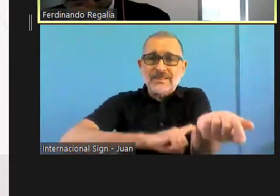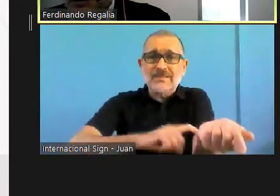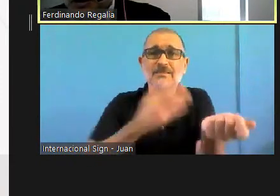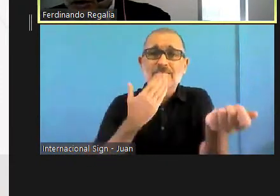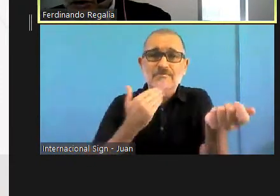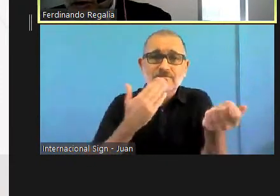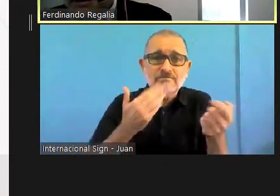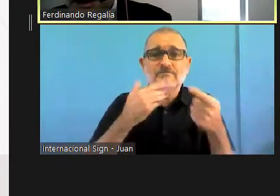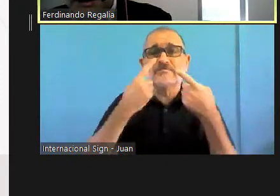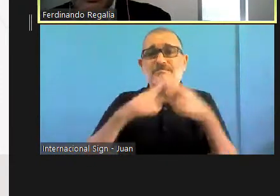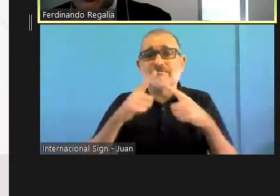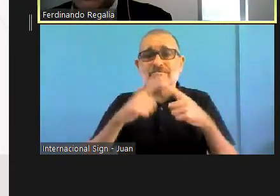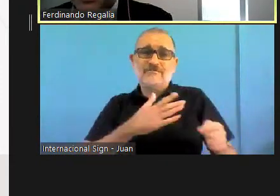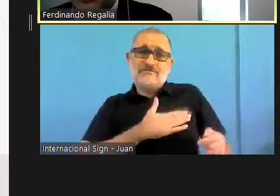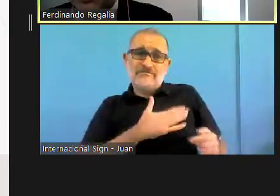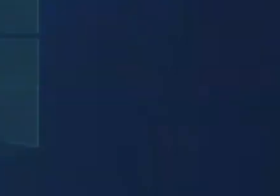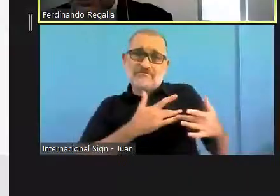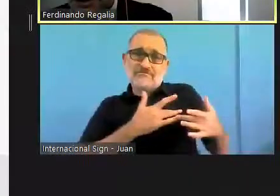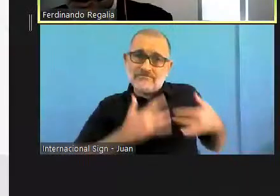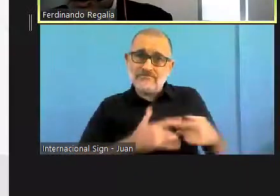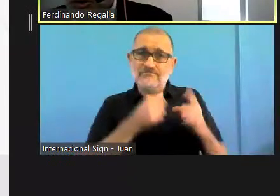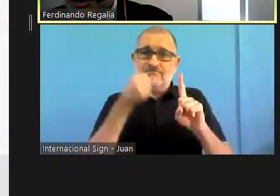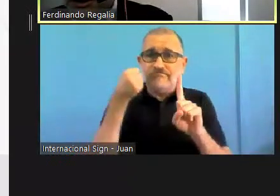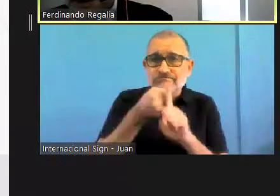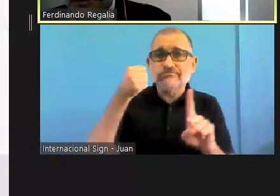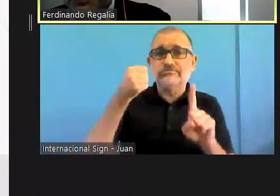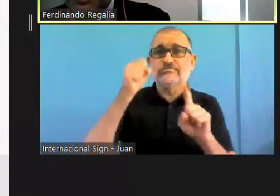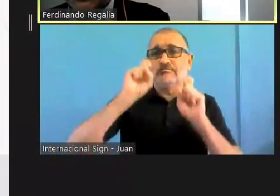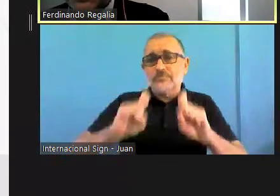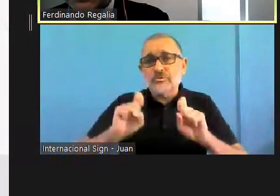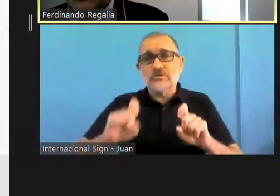for those who are really paying attention, it shows the